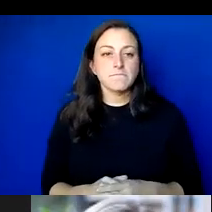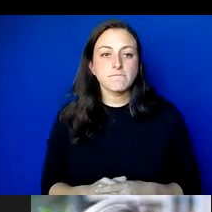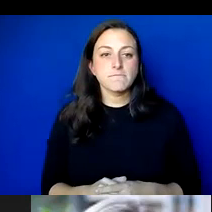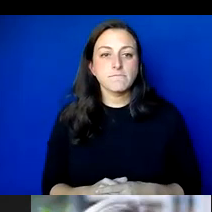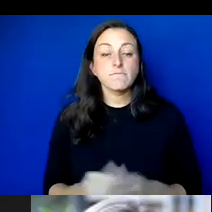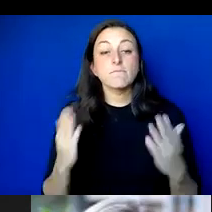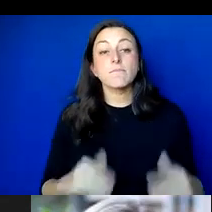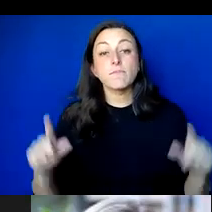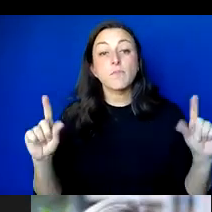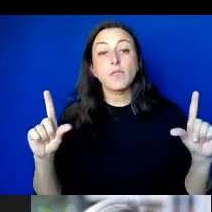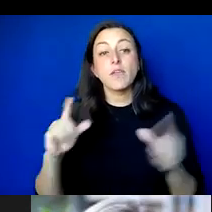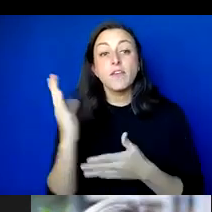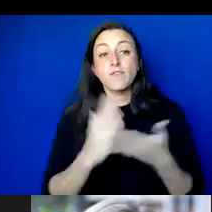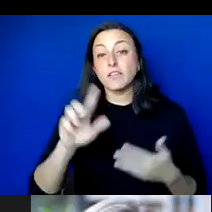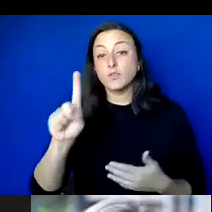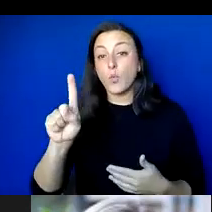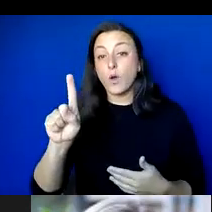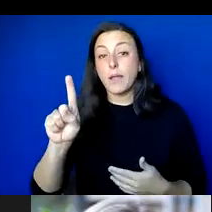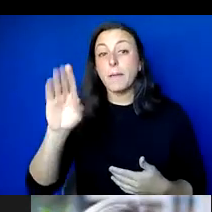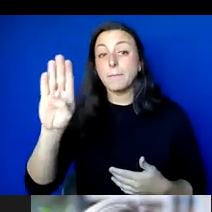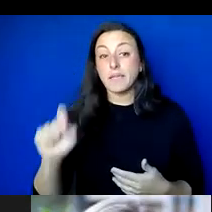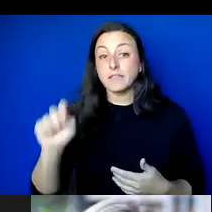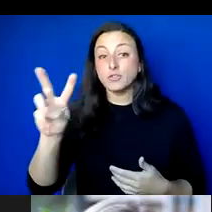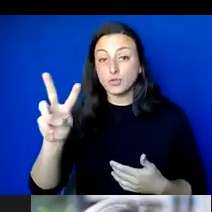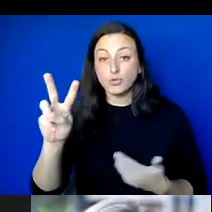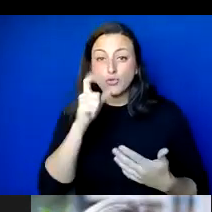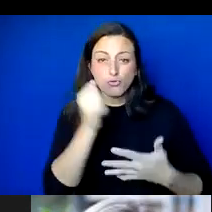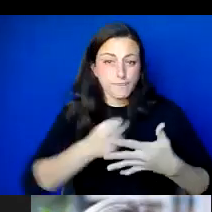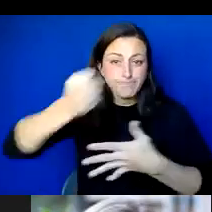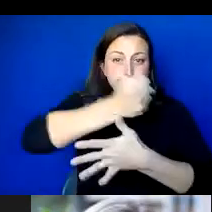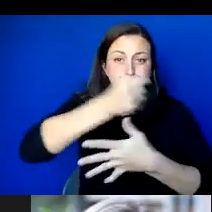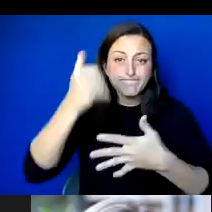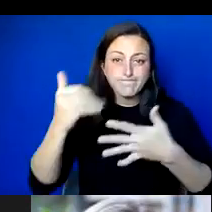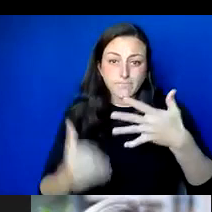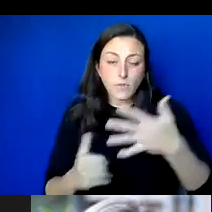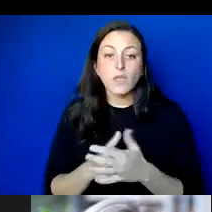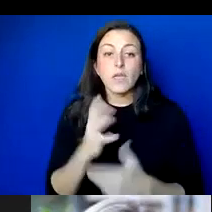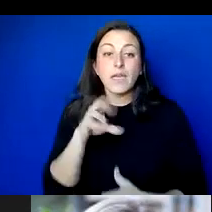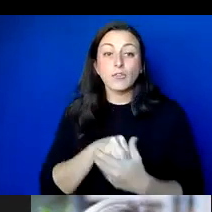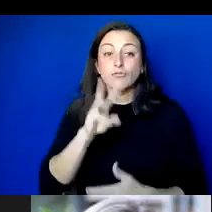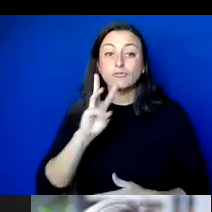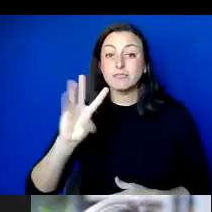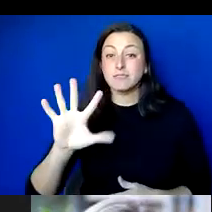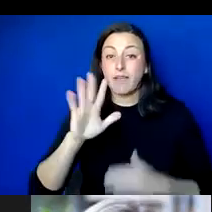Okay so phase 1B.2 prioritization: this group includes Coloradans age 65 to 69 years old,